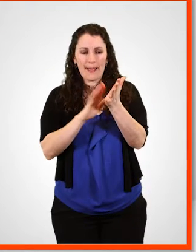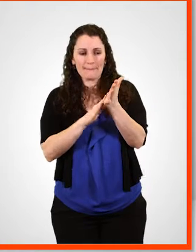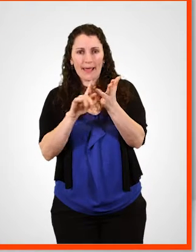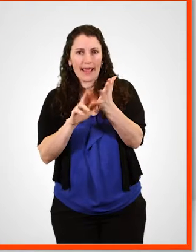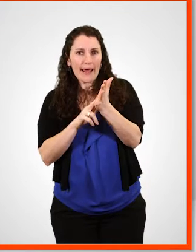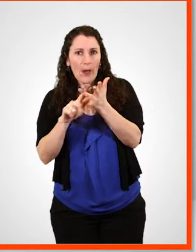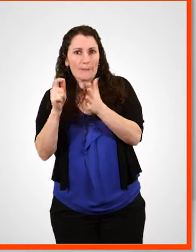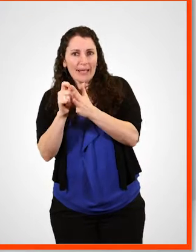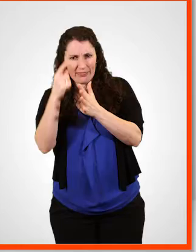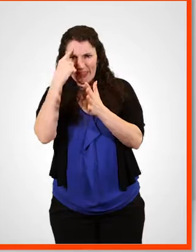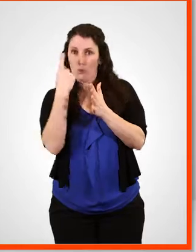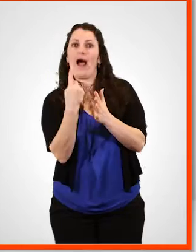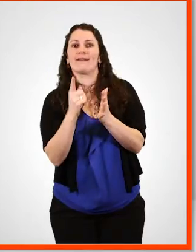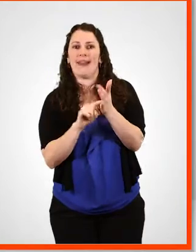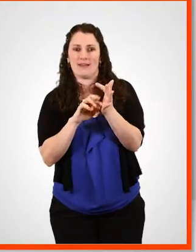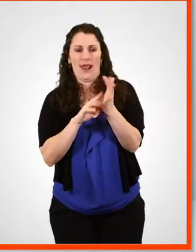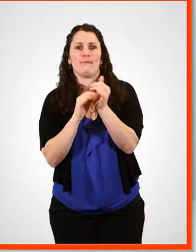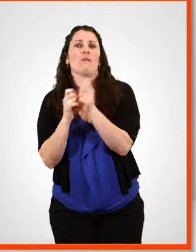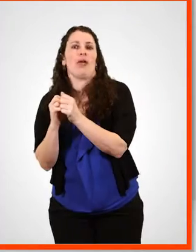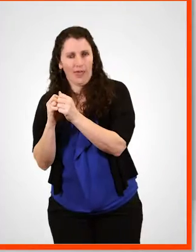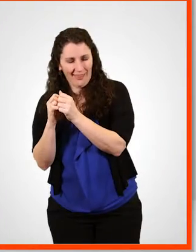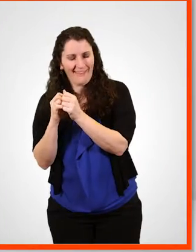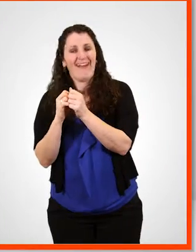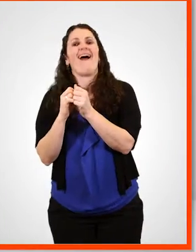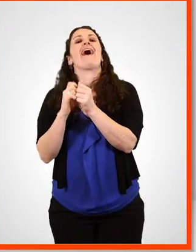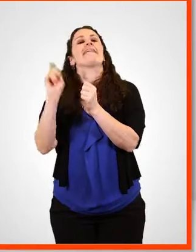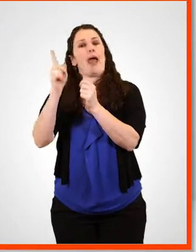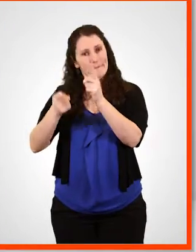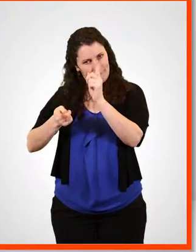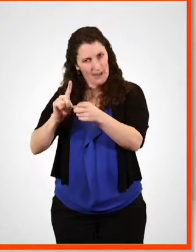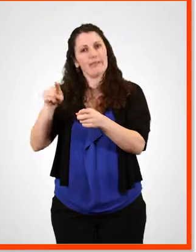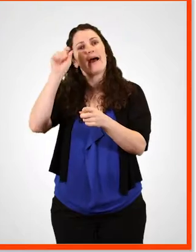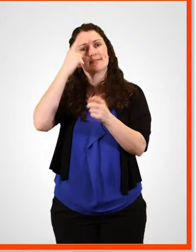earlier in the developmental process, but at this stage they do, they understand that those are individual letters.